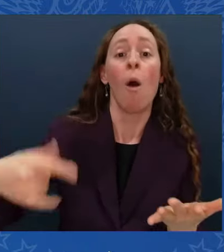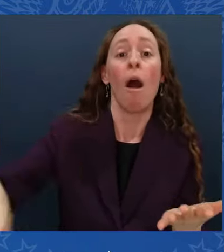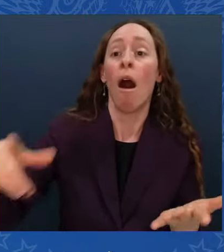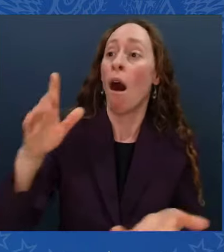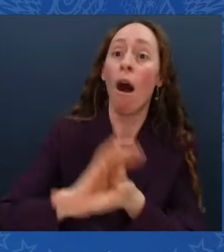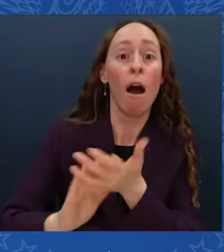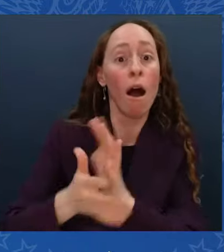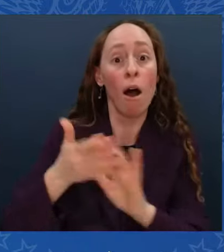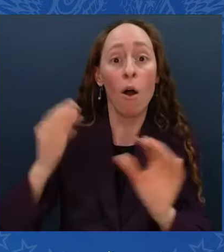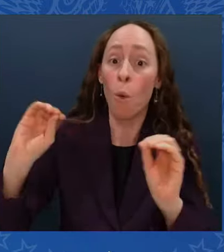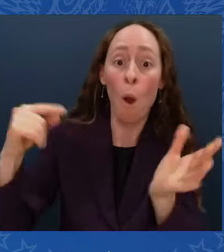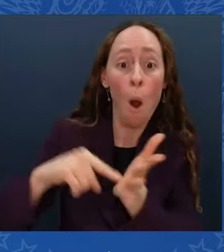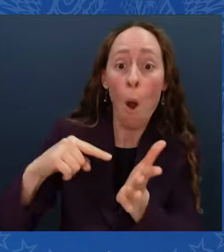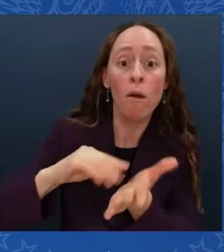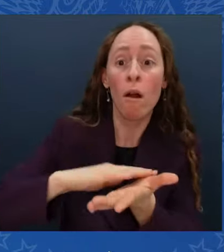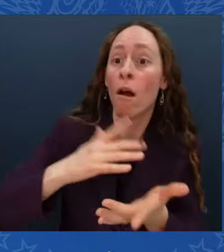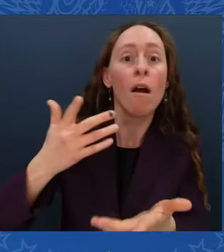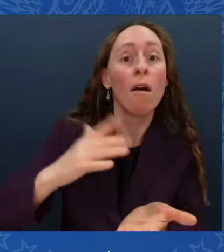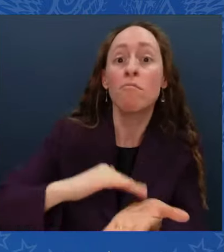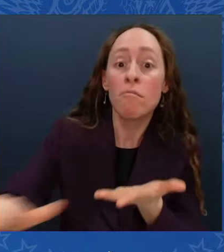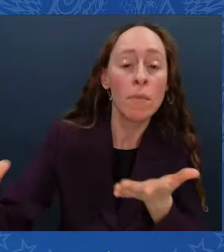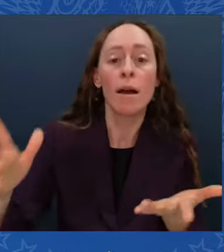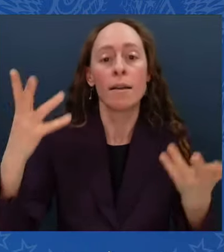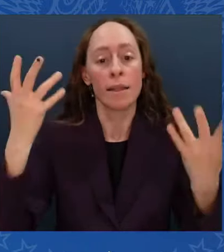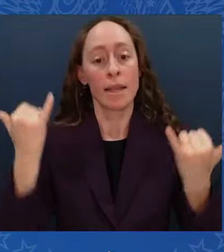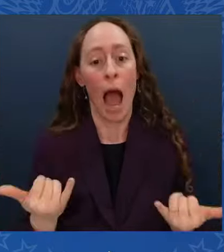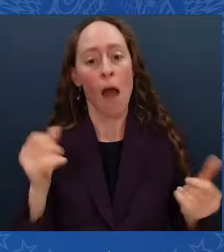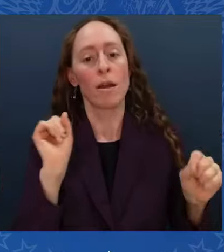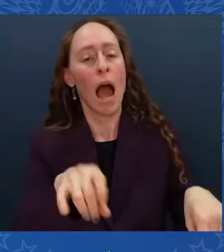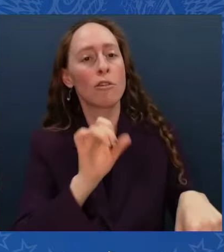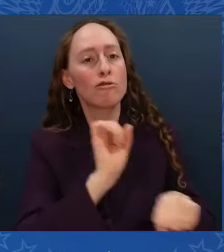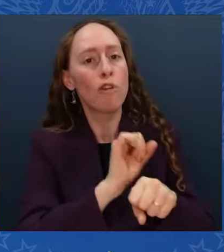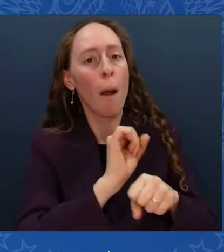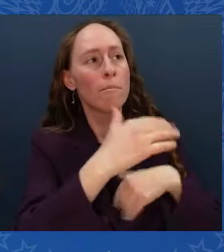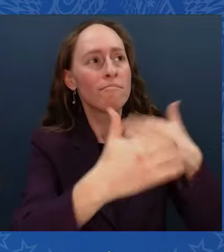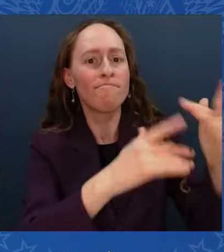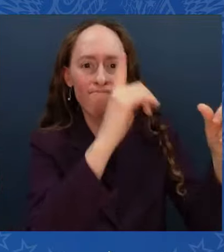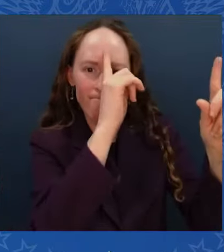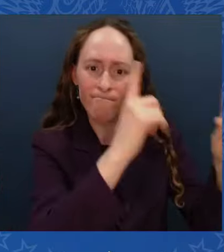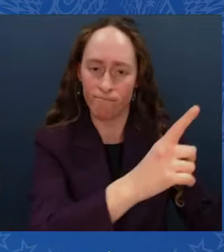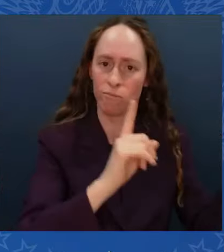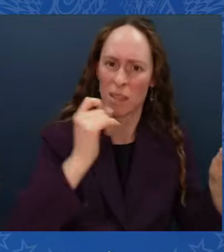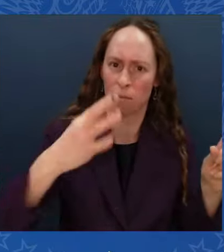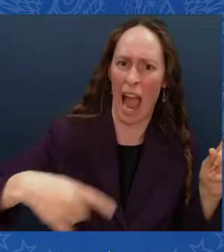That is what addressing this issue means, and frankly, canceling debt for millions